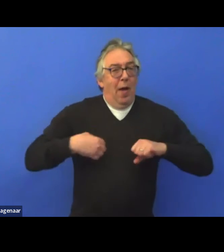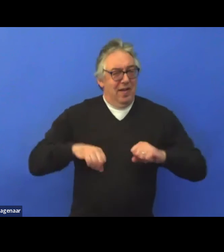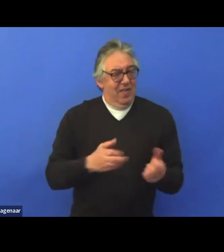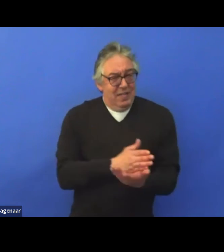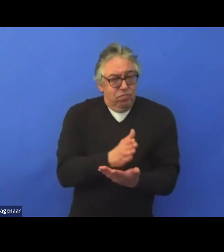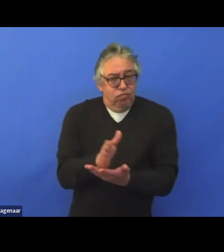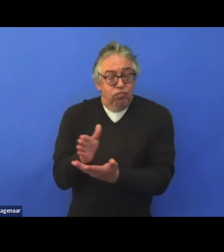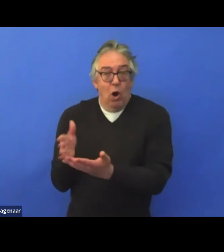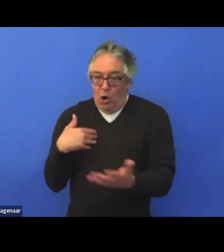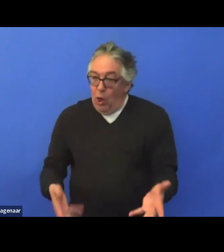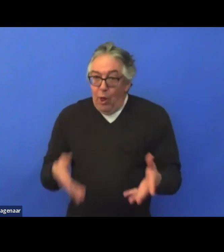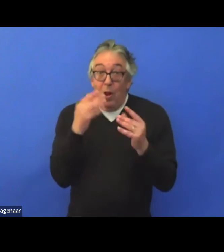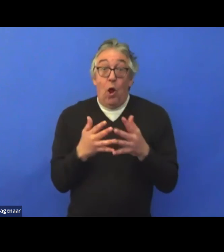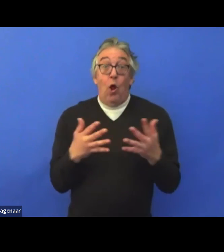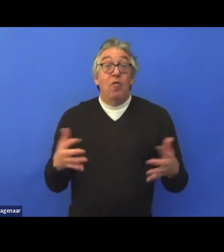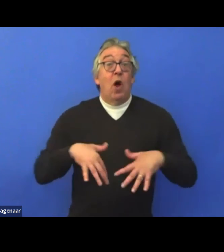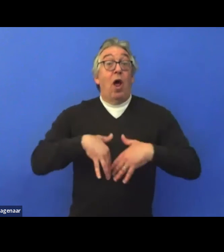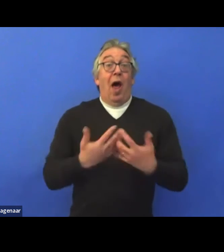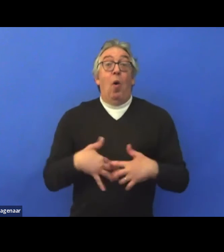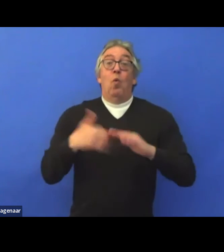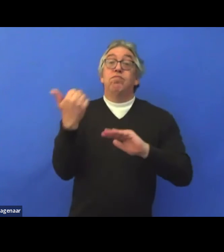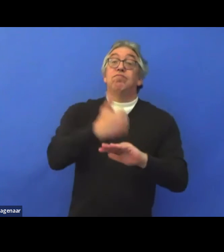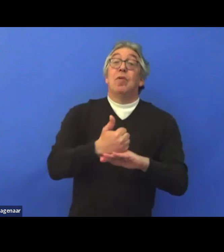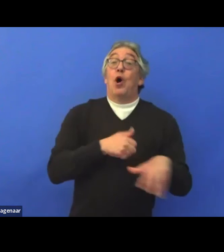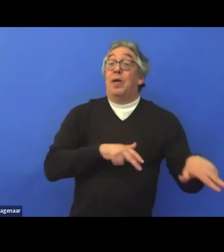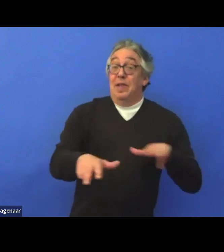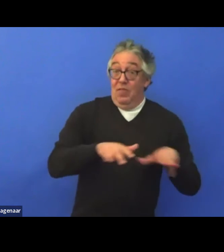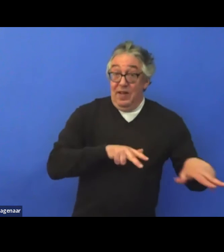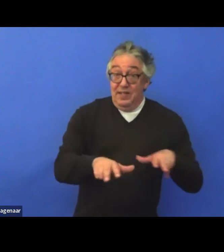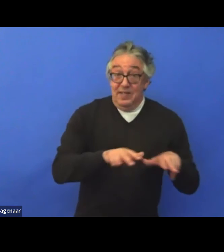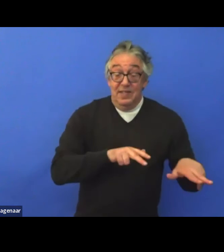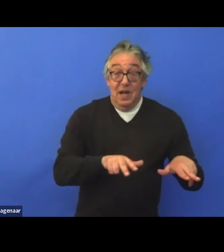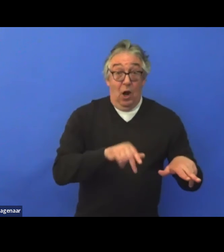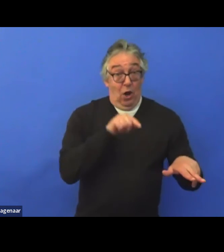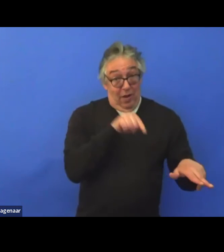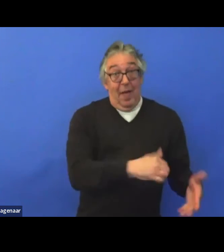and delivering activities, how this feeds into wider aims,